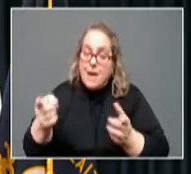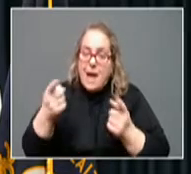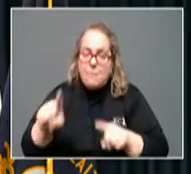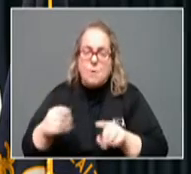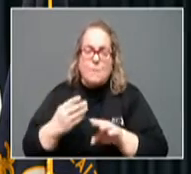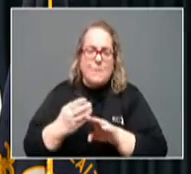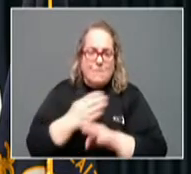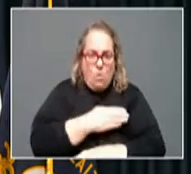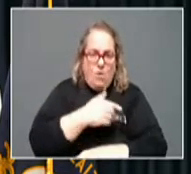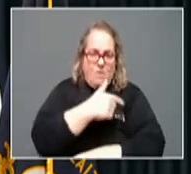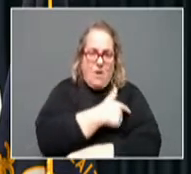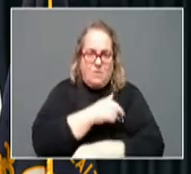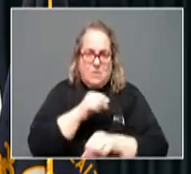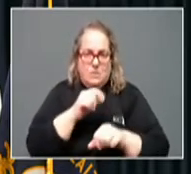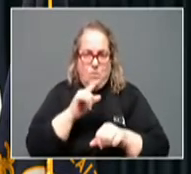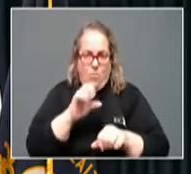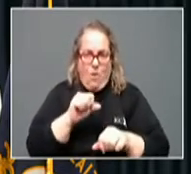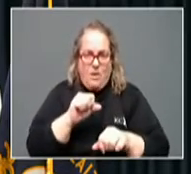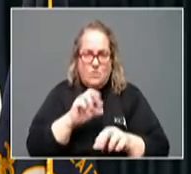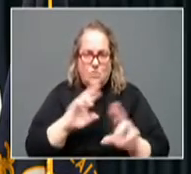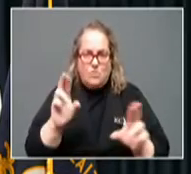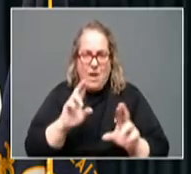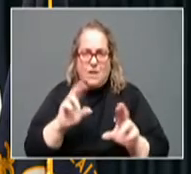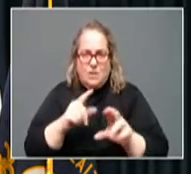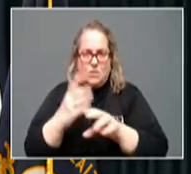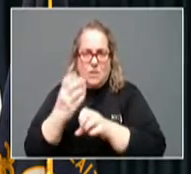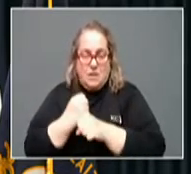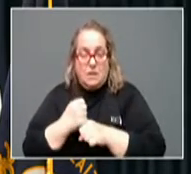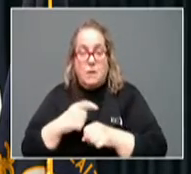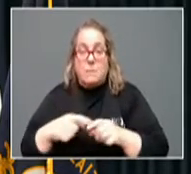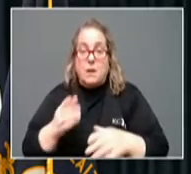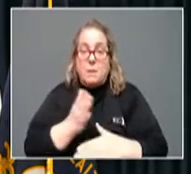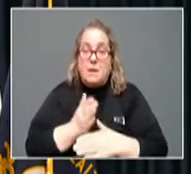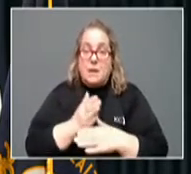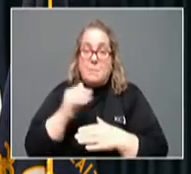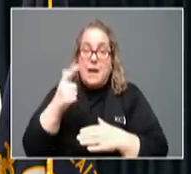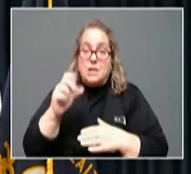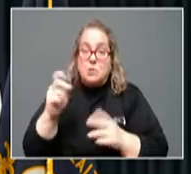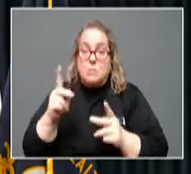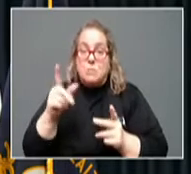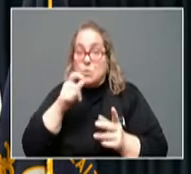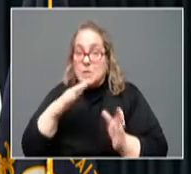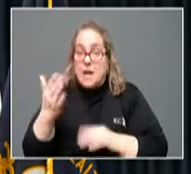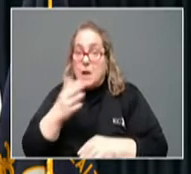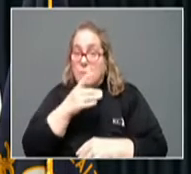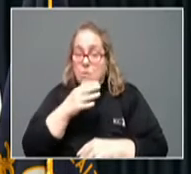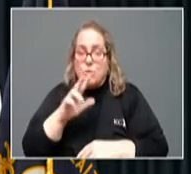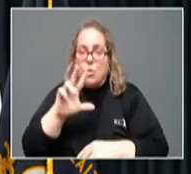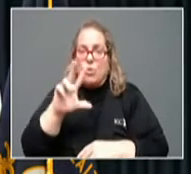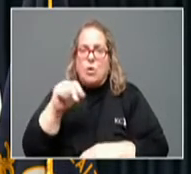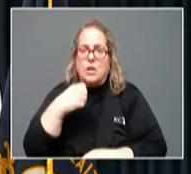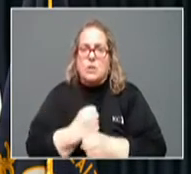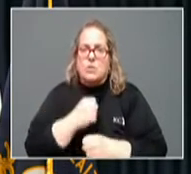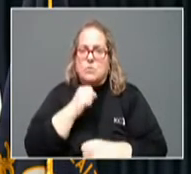age of the people who died of the, of the mothers was 30 years. So obviously these are individuals who shouldn't die and almost certainly would not have